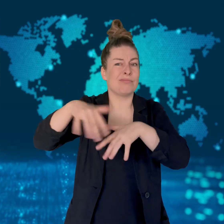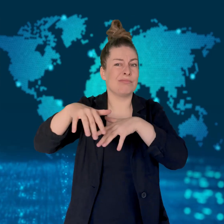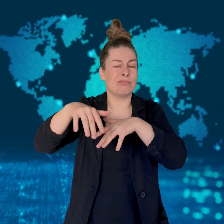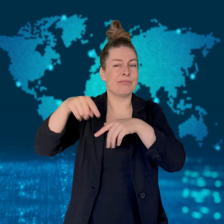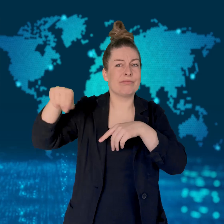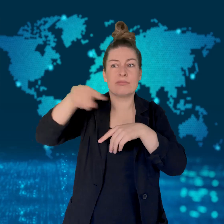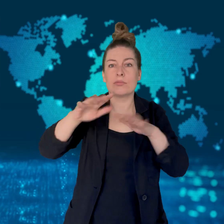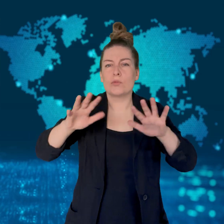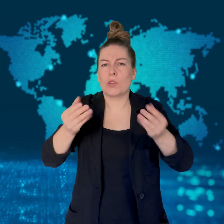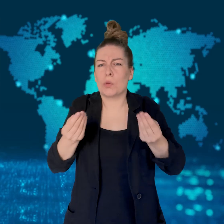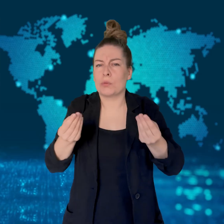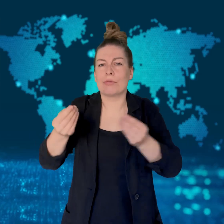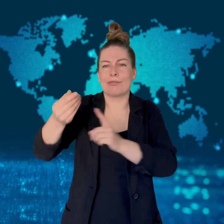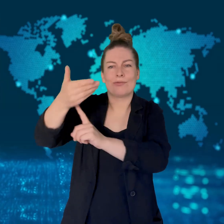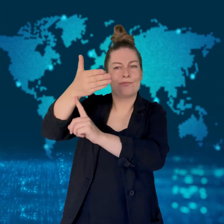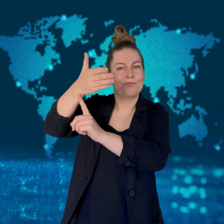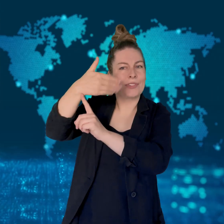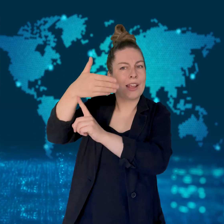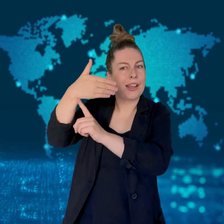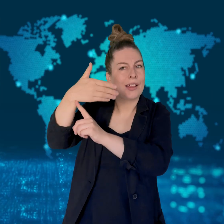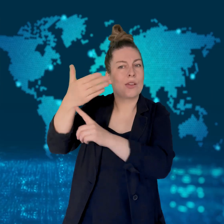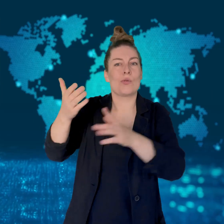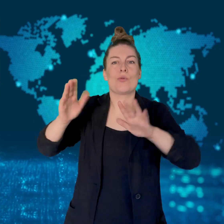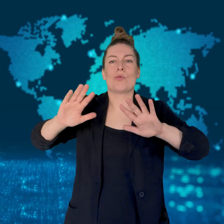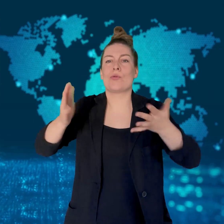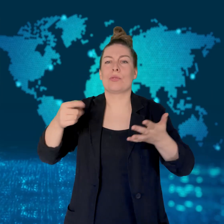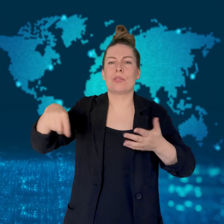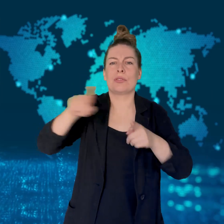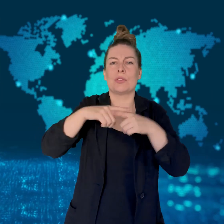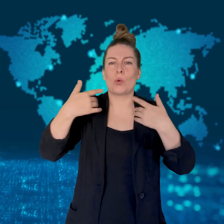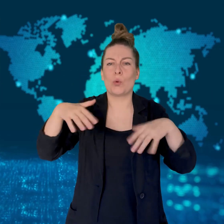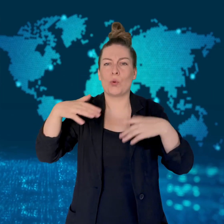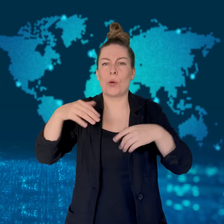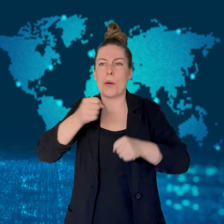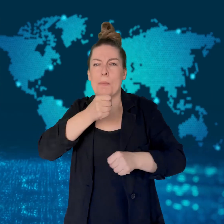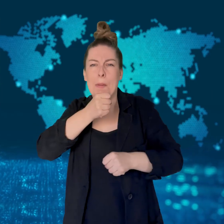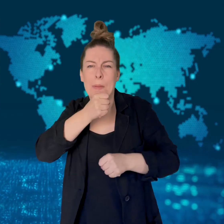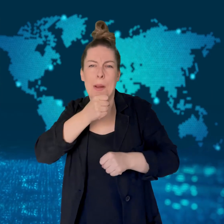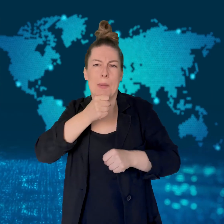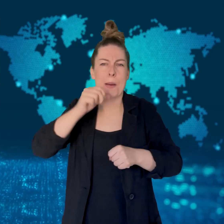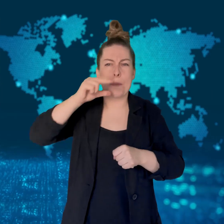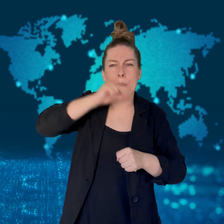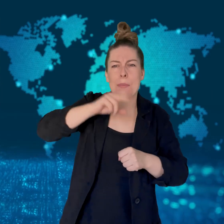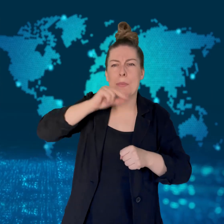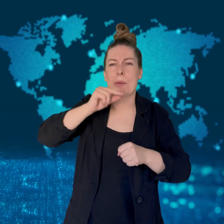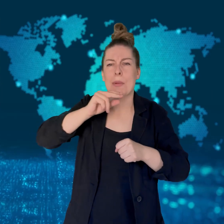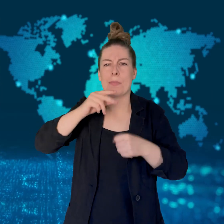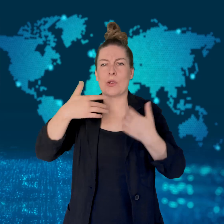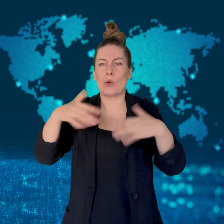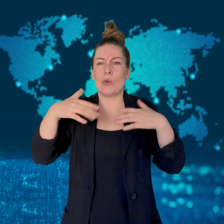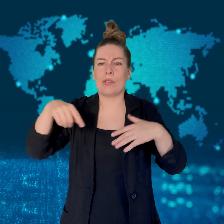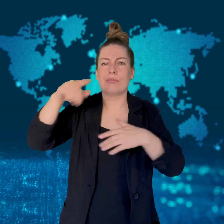At another, police arrested a person who interrupted